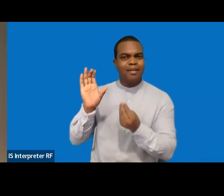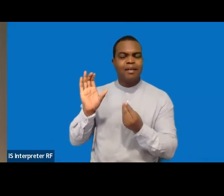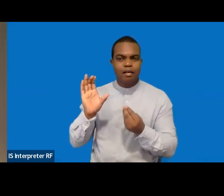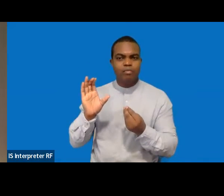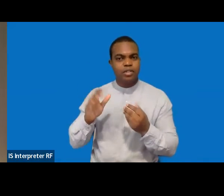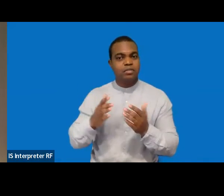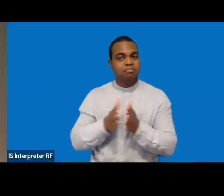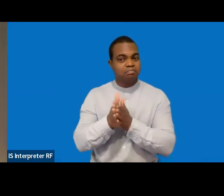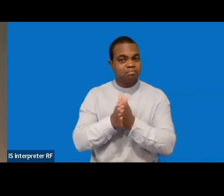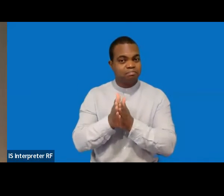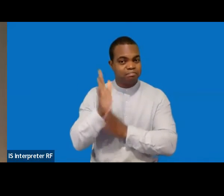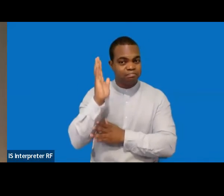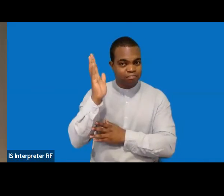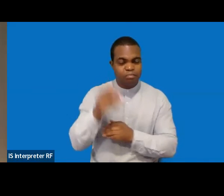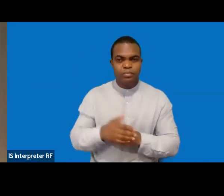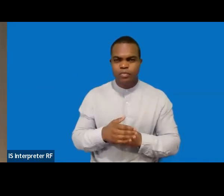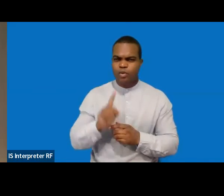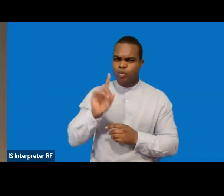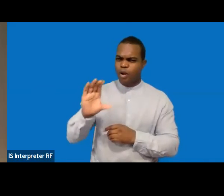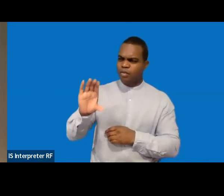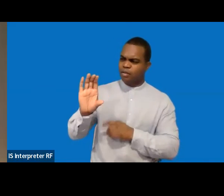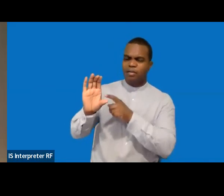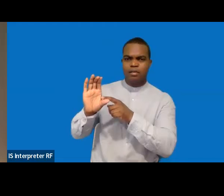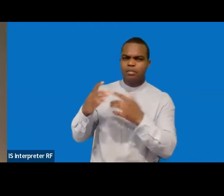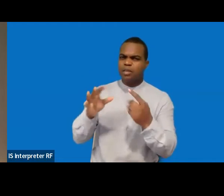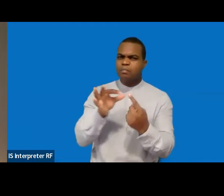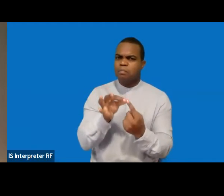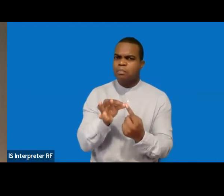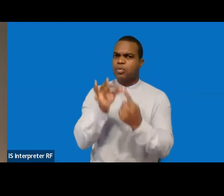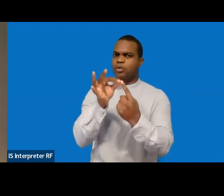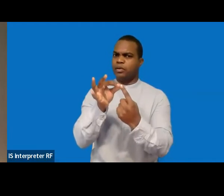but we need to ensure that it is well implemented.